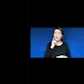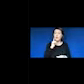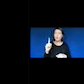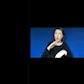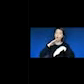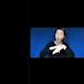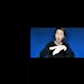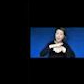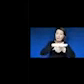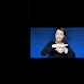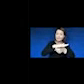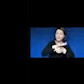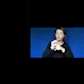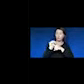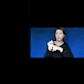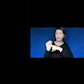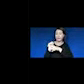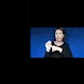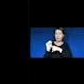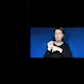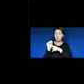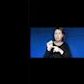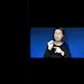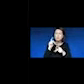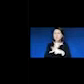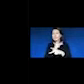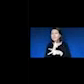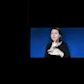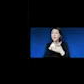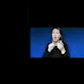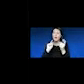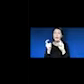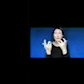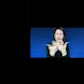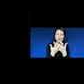identifying any accommodations or supports that the individual needs, whether those are